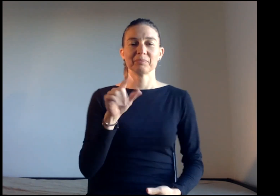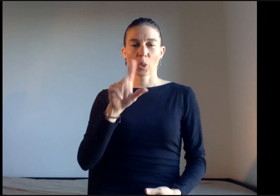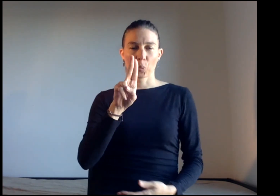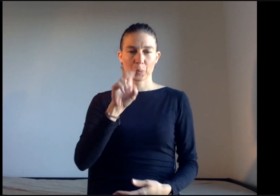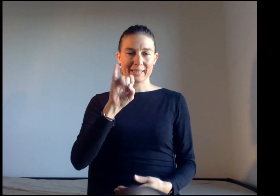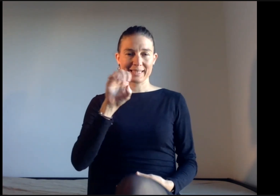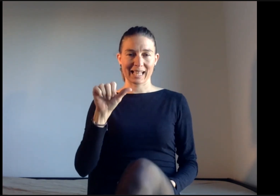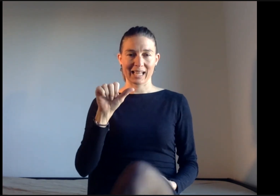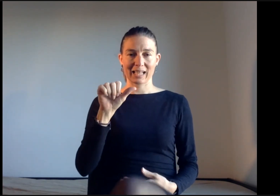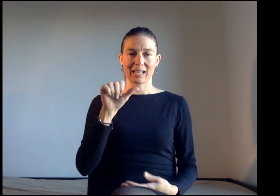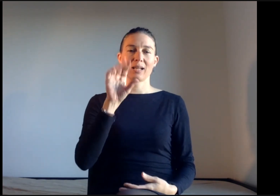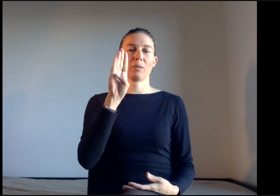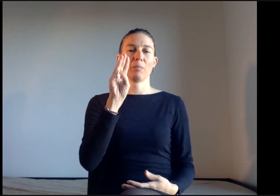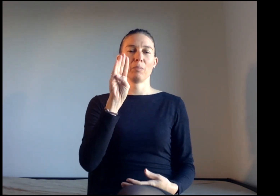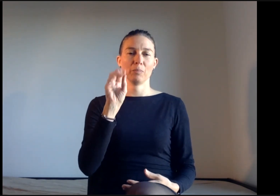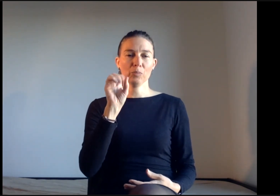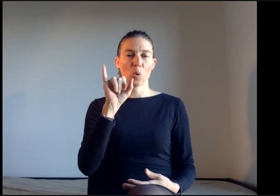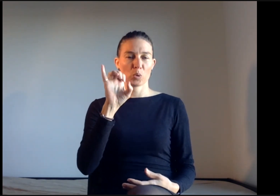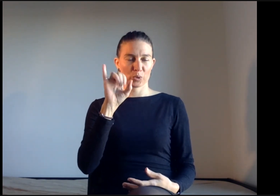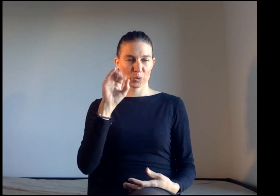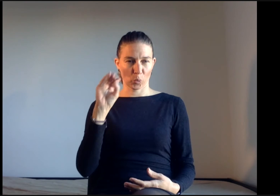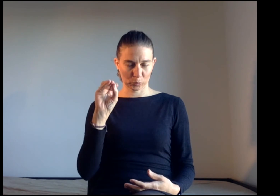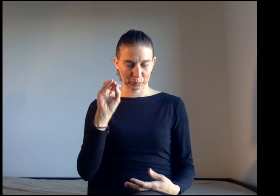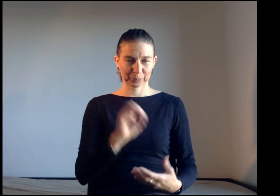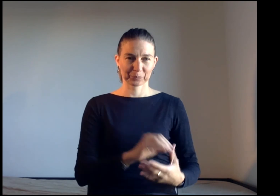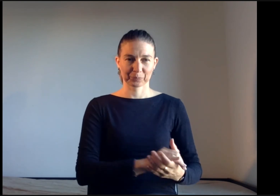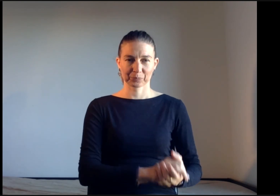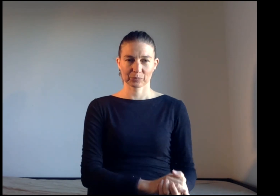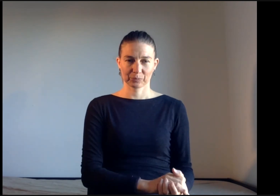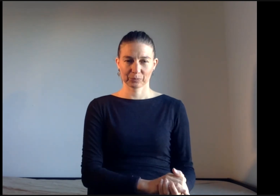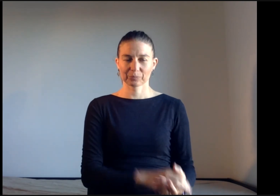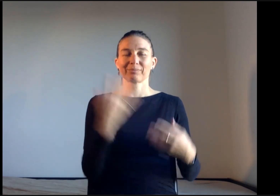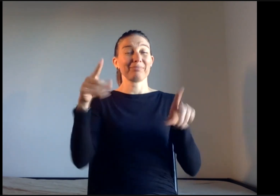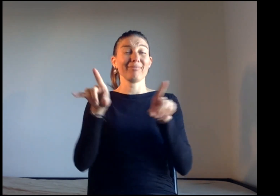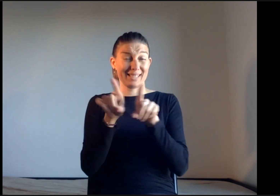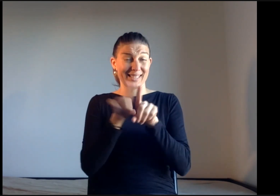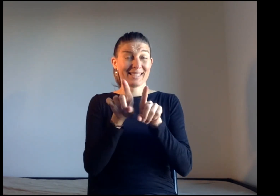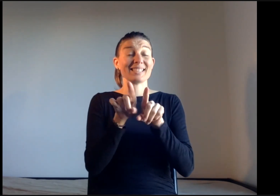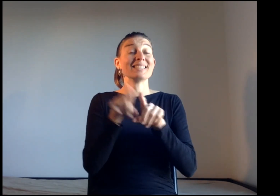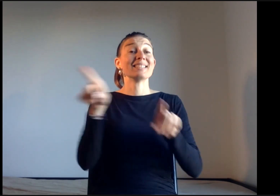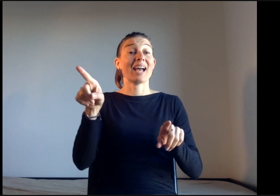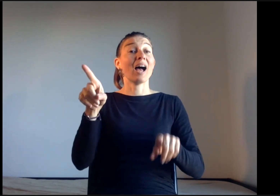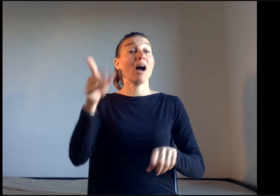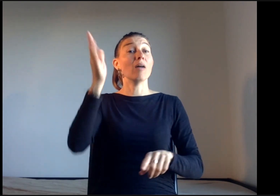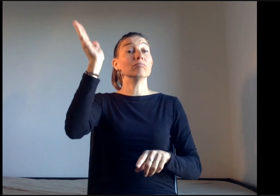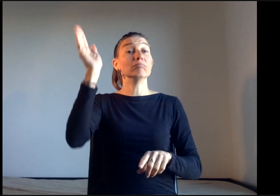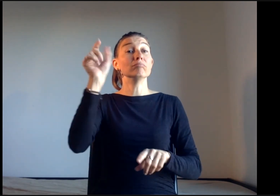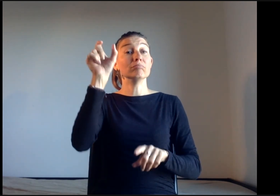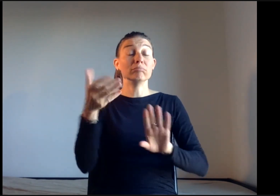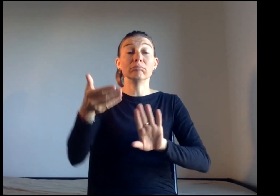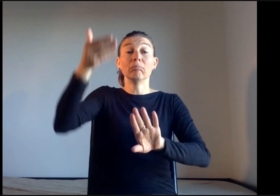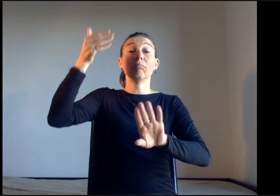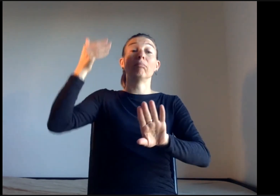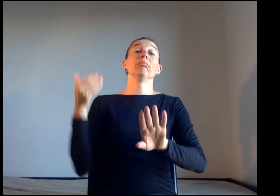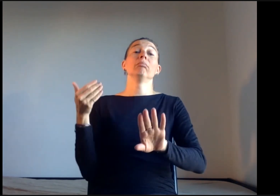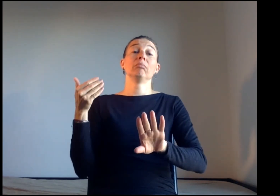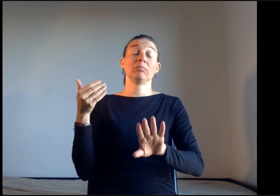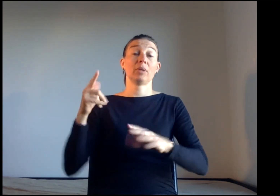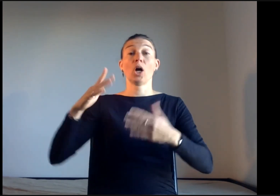I think that I don't give you news that are the same things